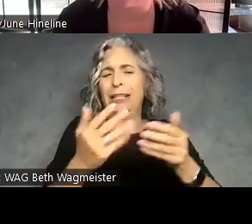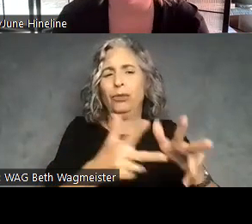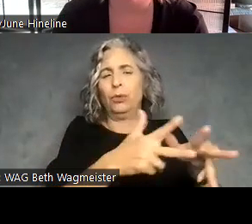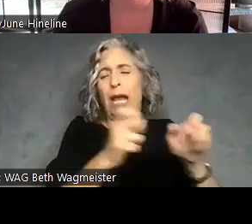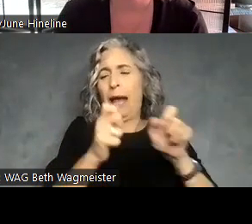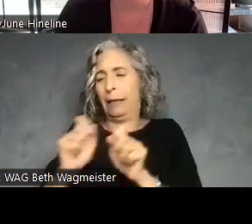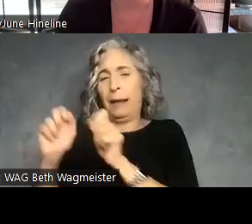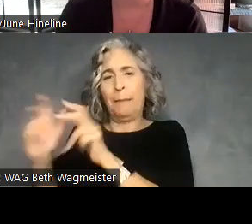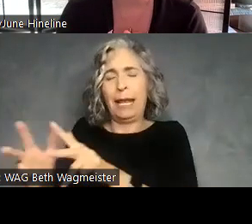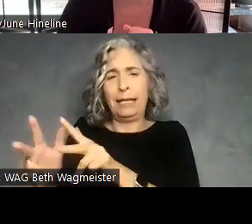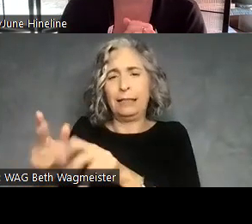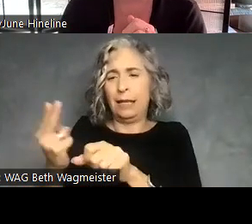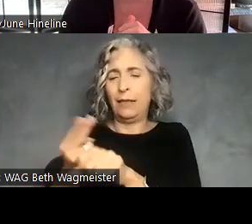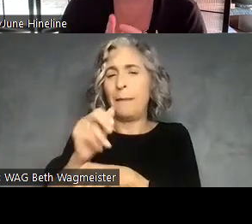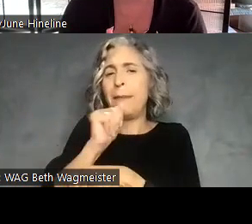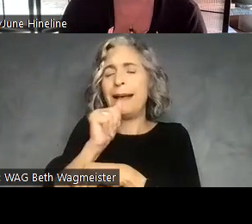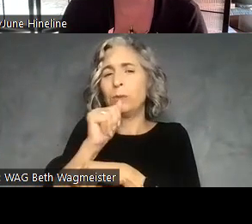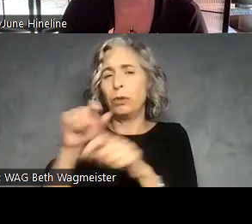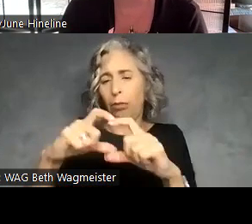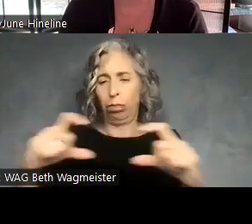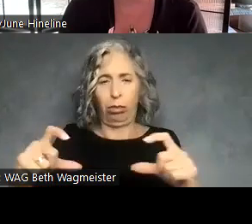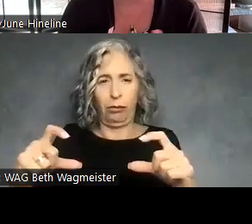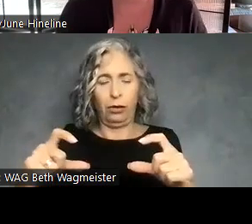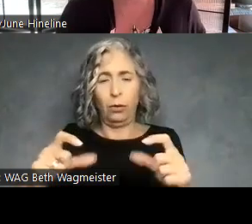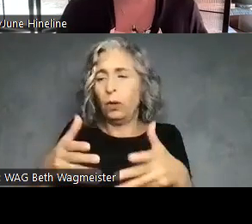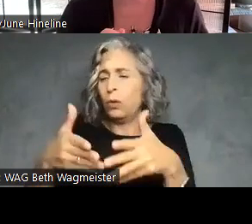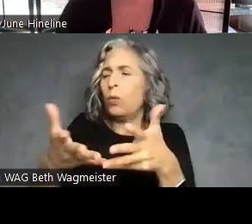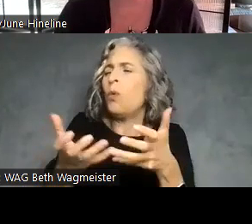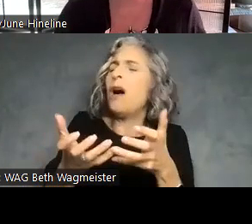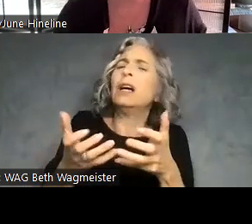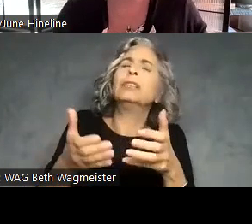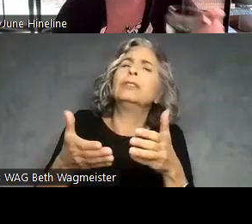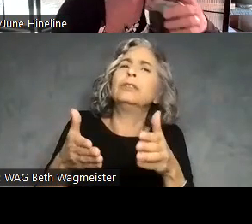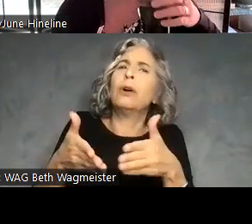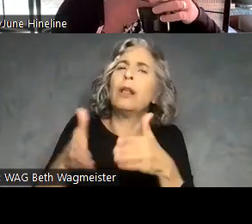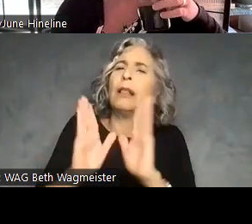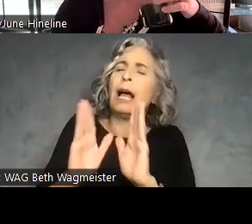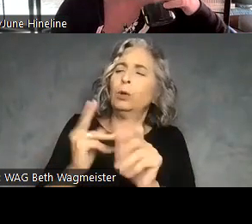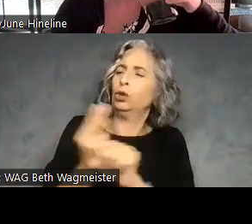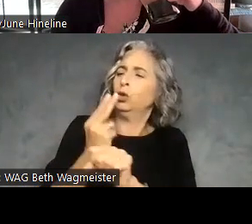So I am kind of wrapping things up. So what have we learned today?